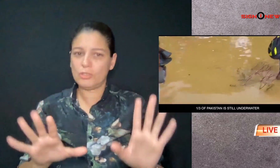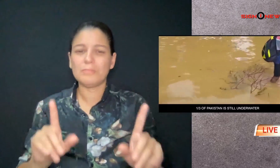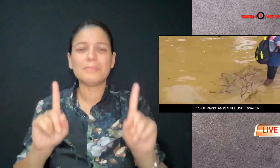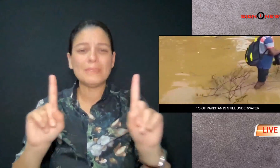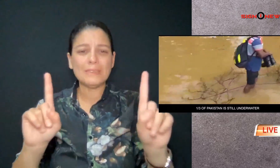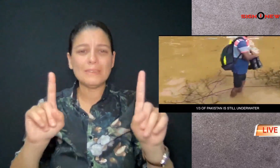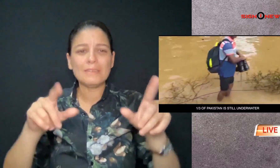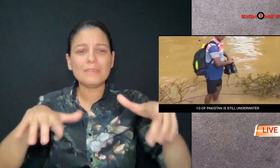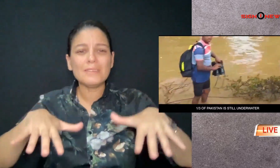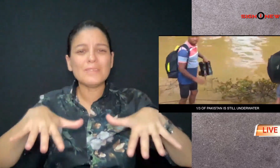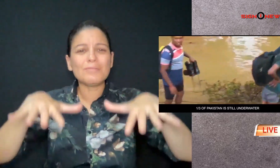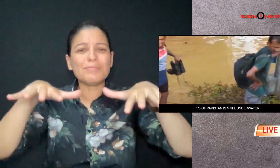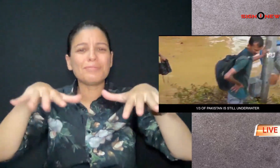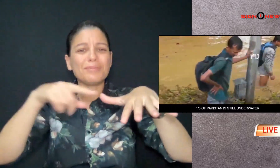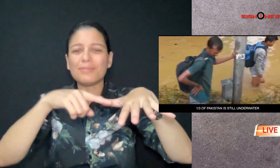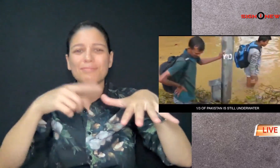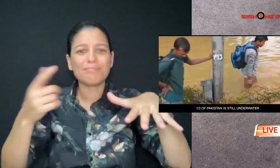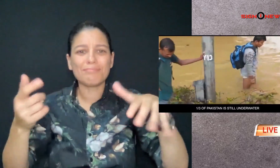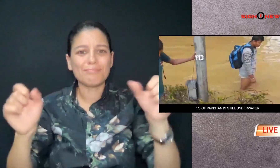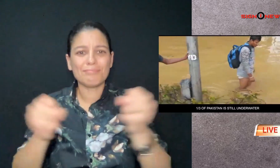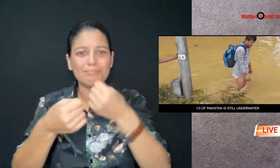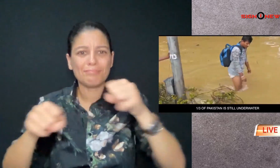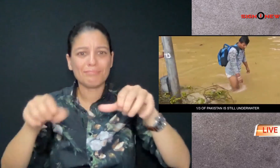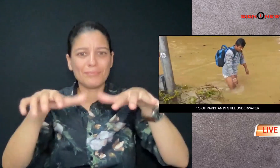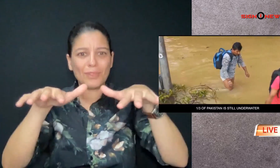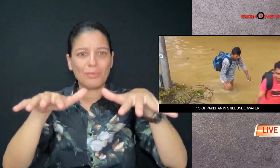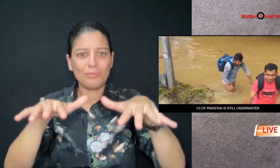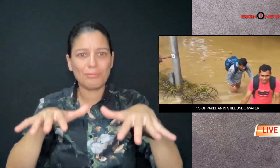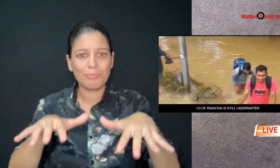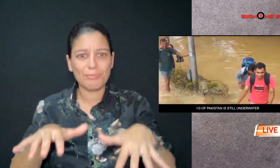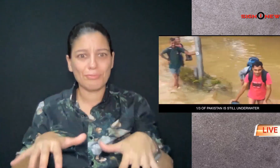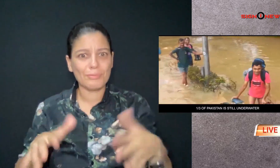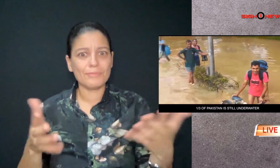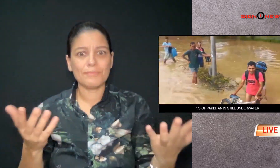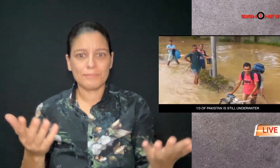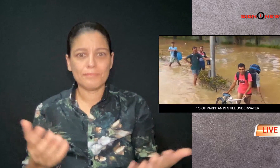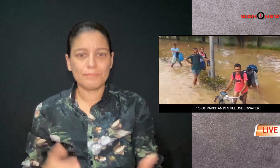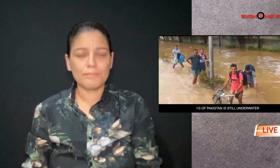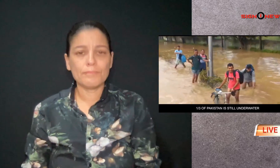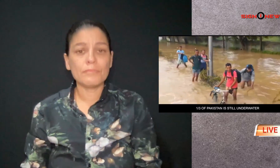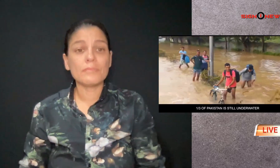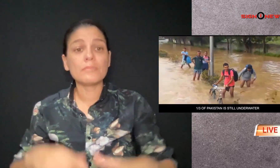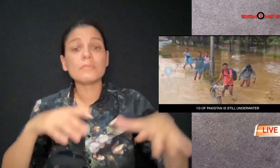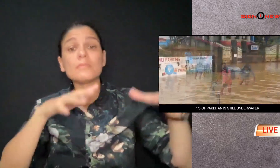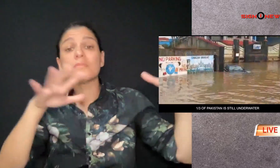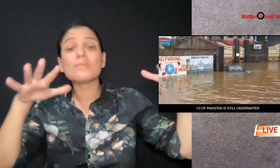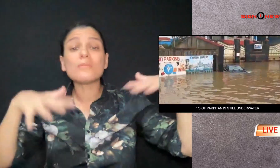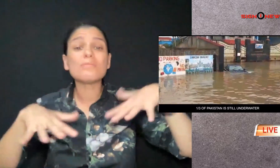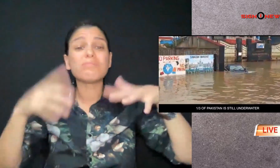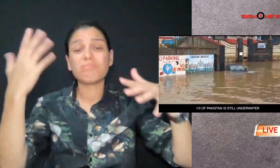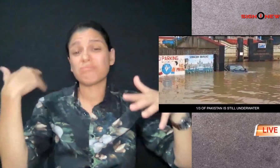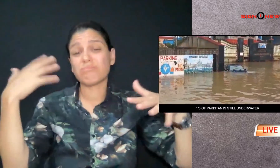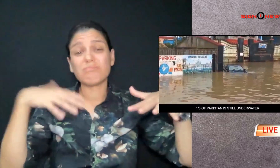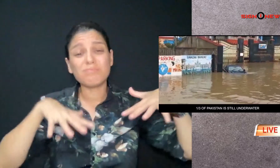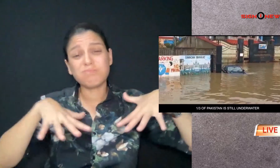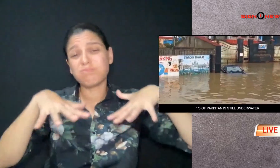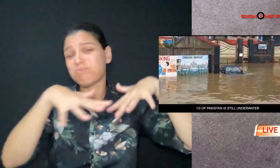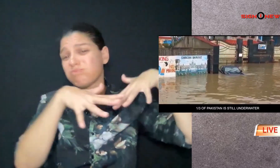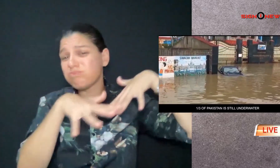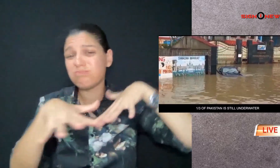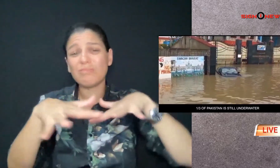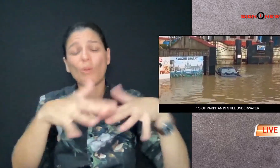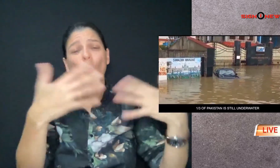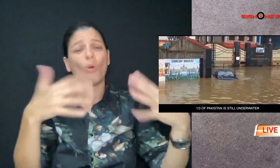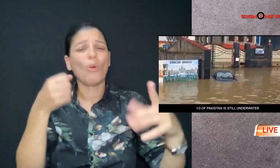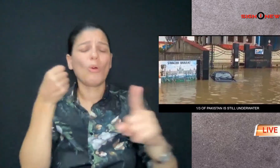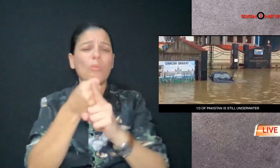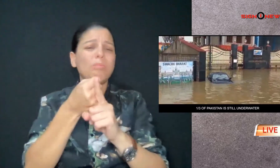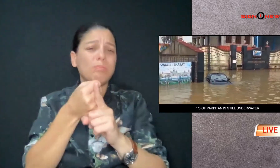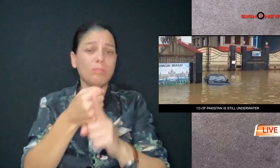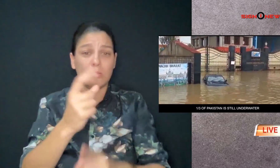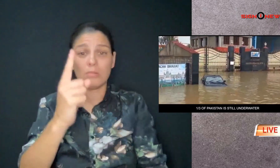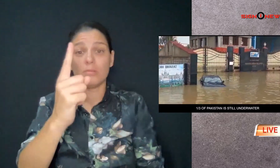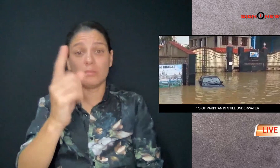Pakistan the rains have stopped but the waters are not subsiding